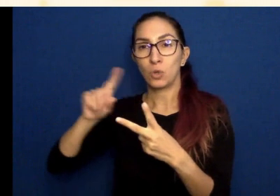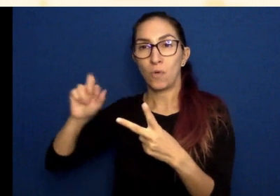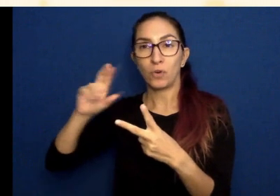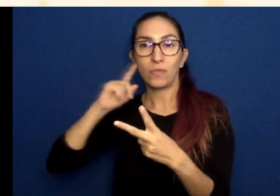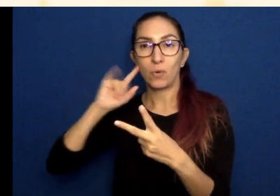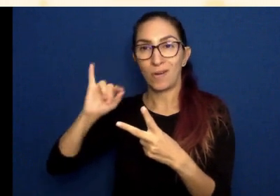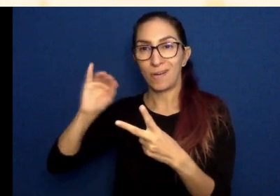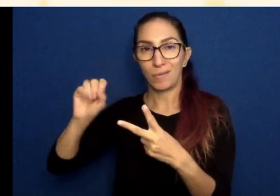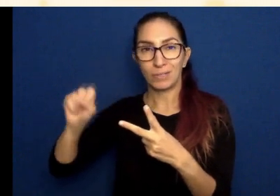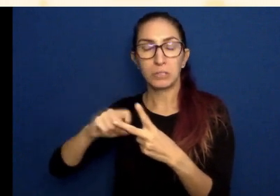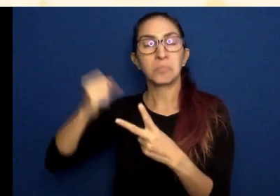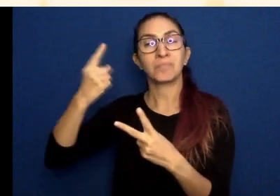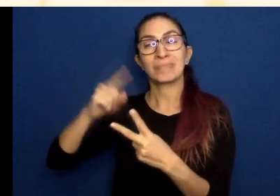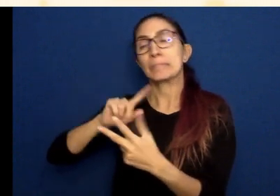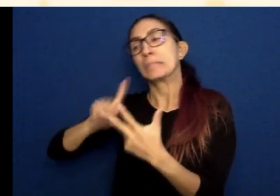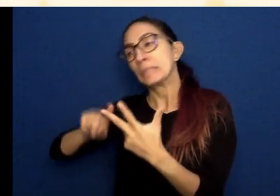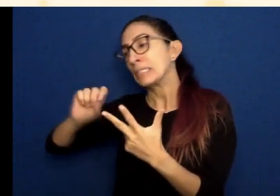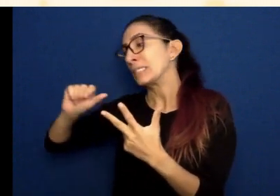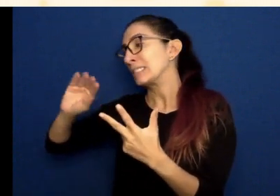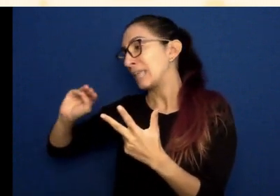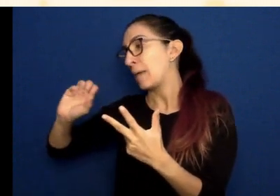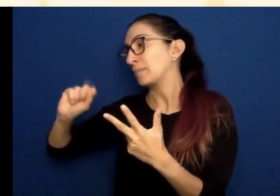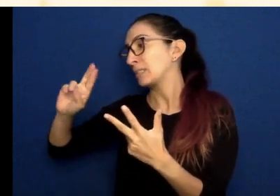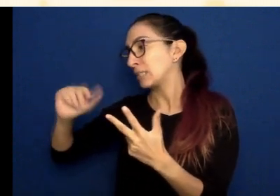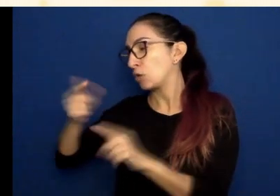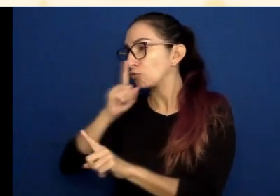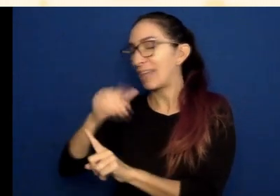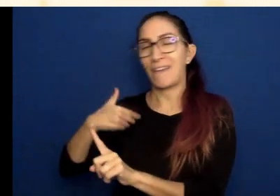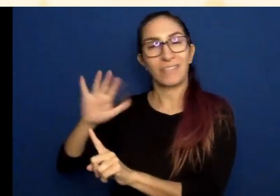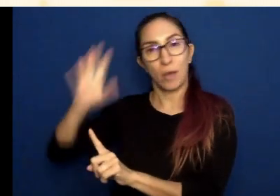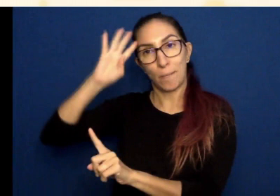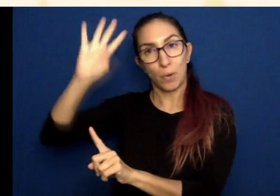you have native screen readers, and you really only have two screen readers that you need to worry about.